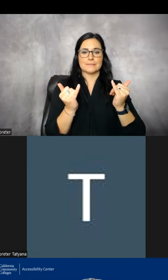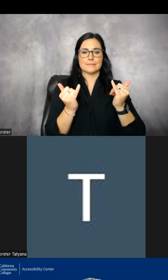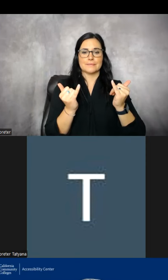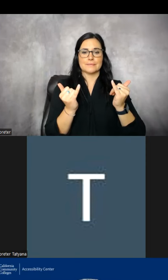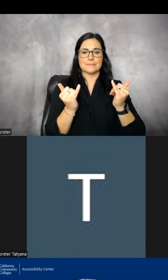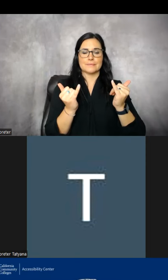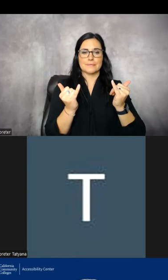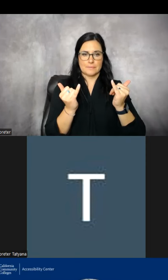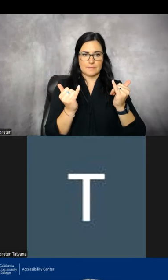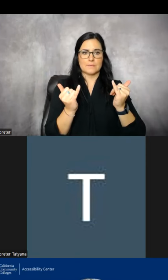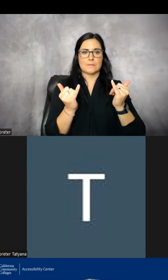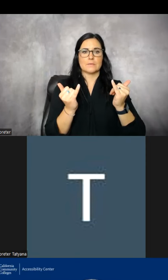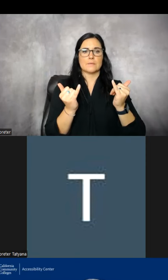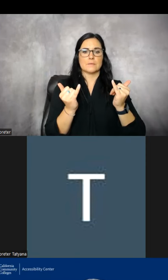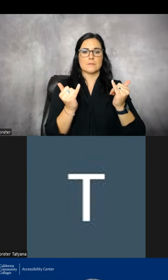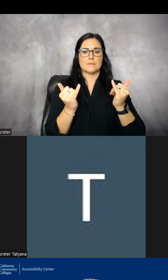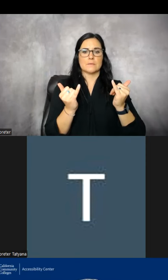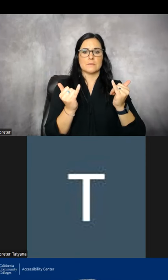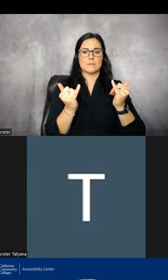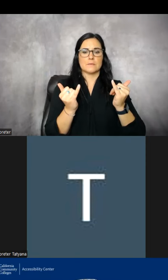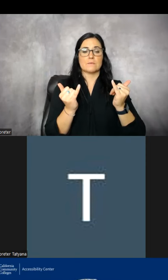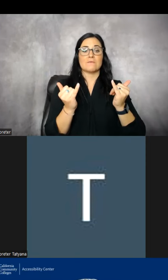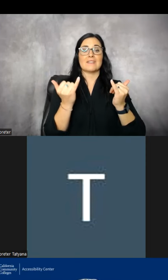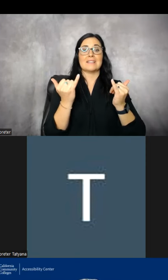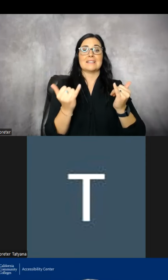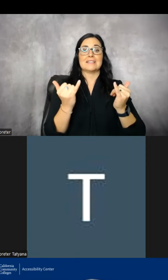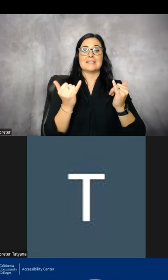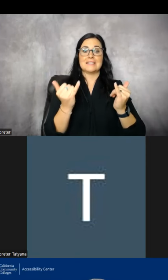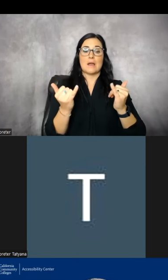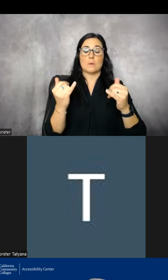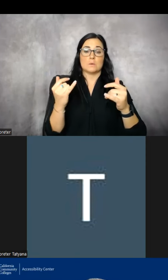that even in the visual domain, it's pretty much infinite way,